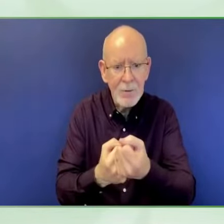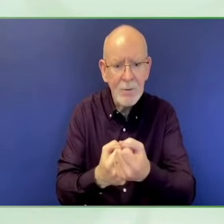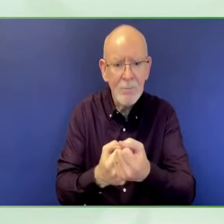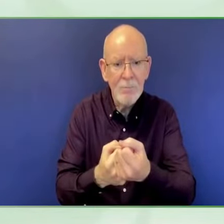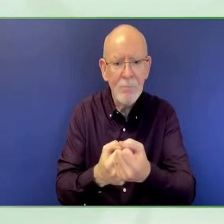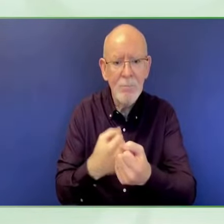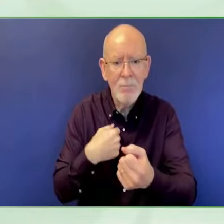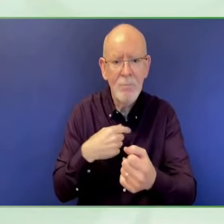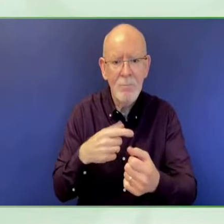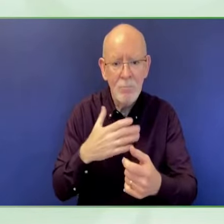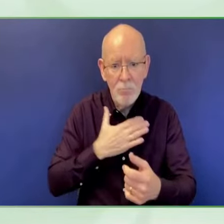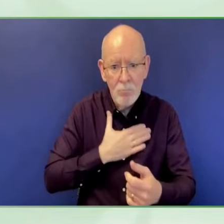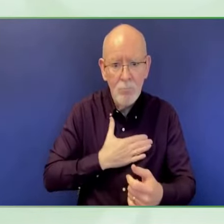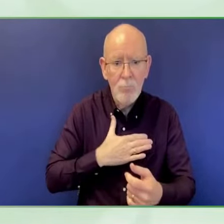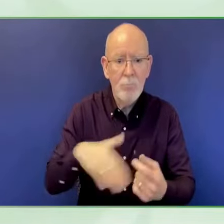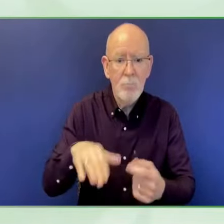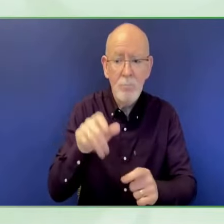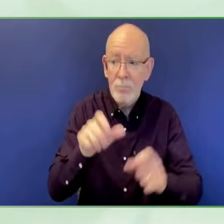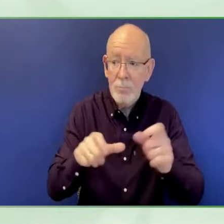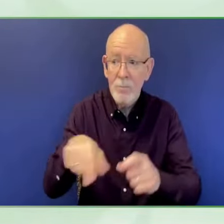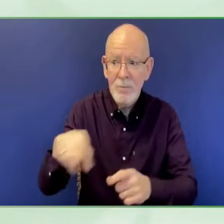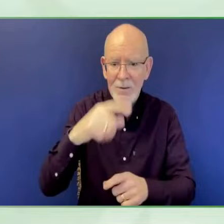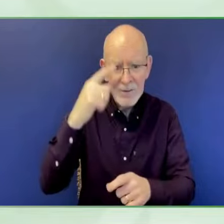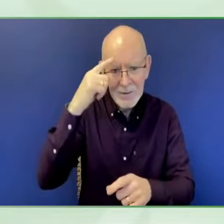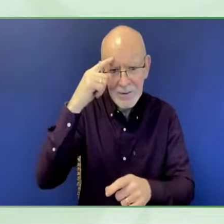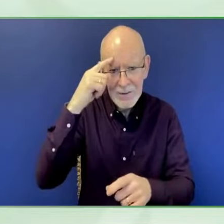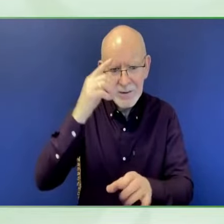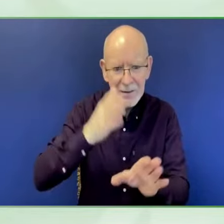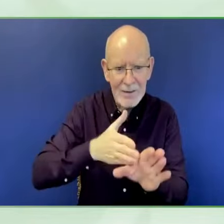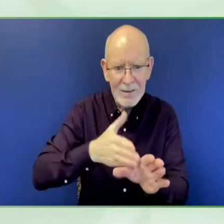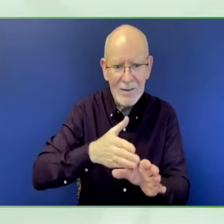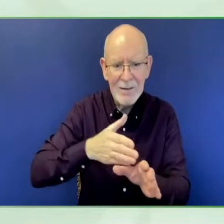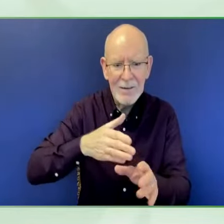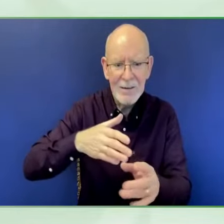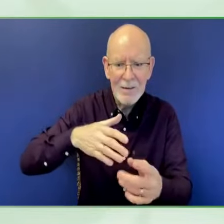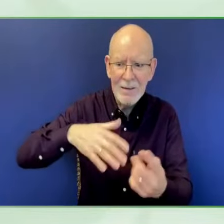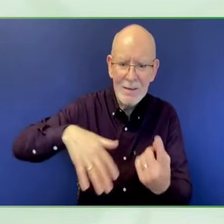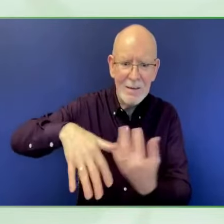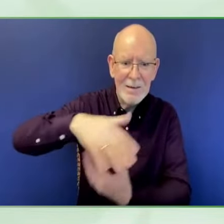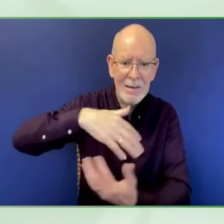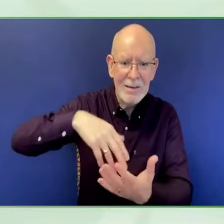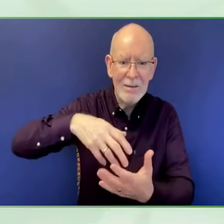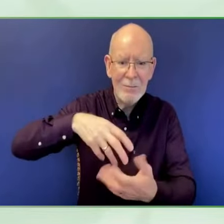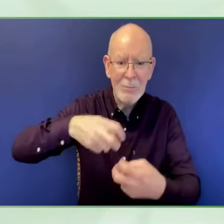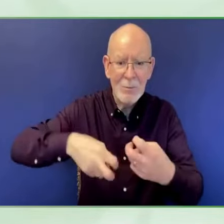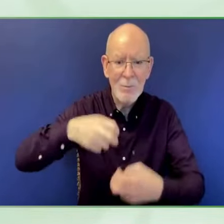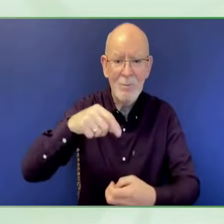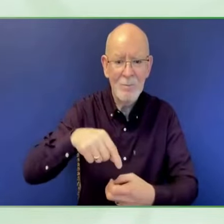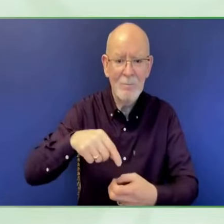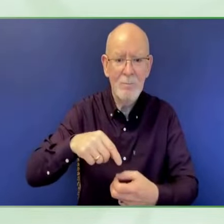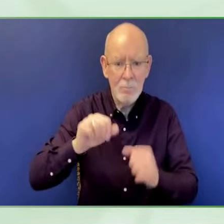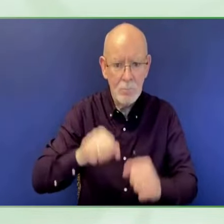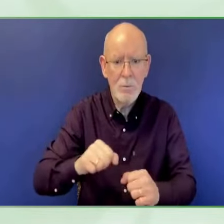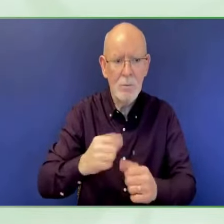And making choices over their lives on how, where and with him to live.